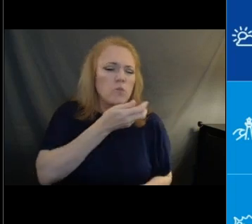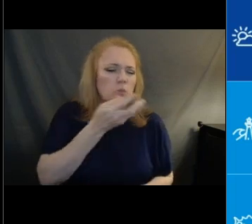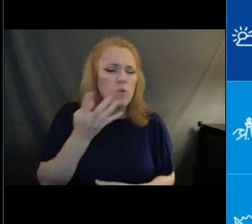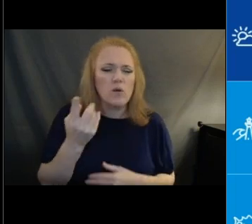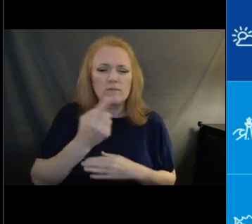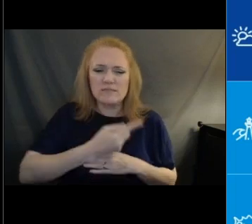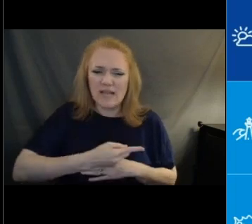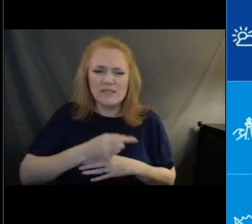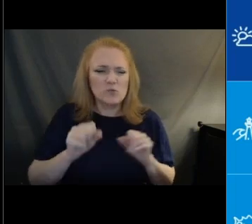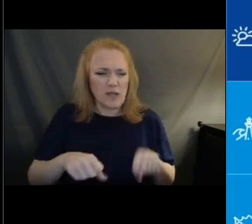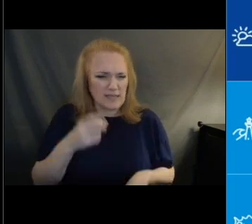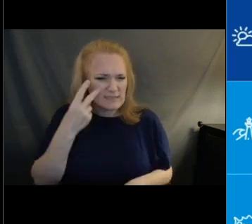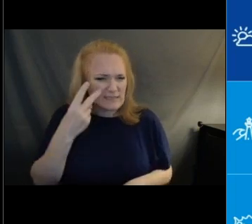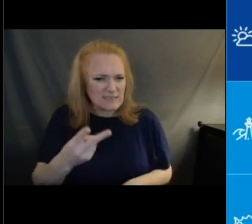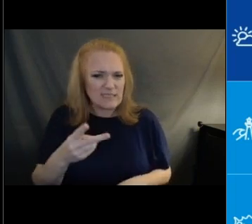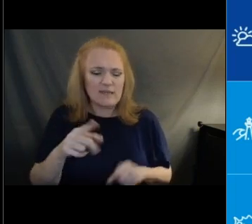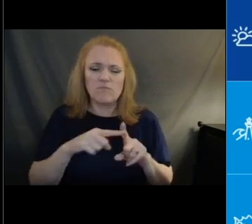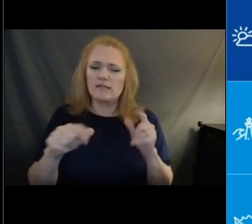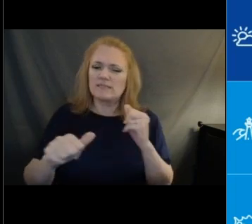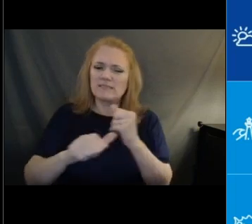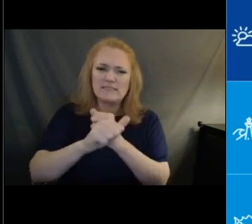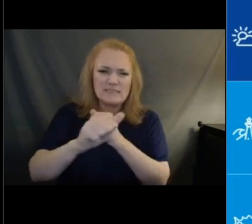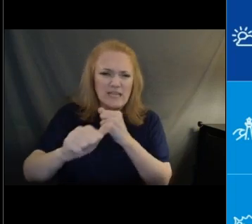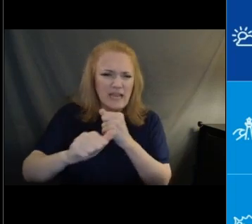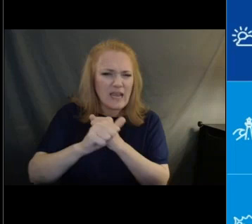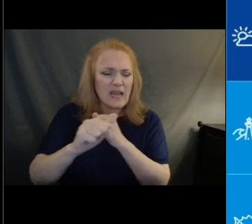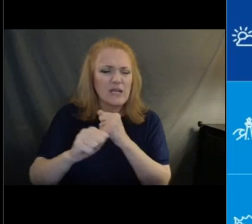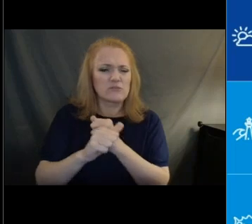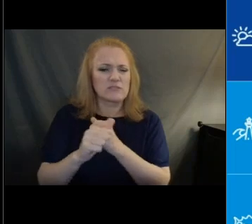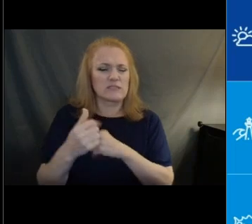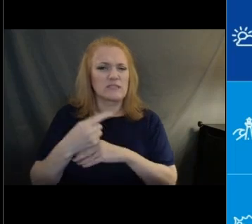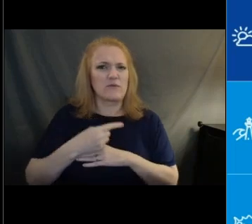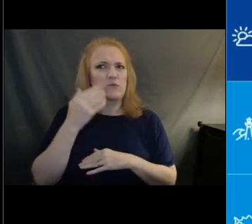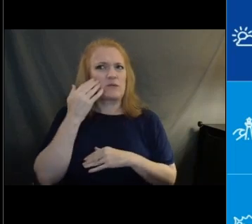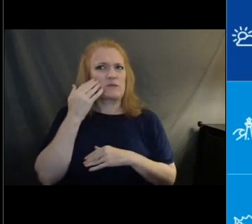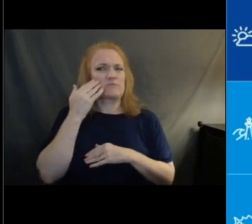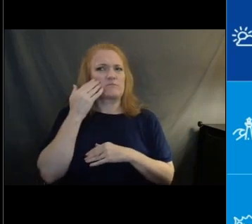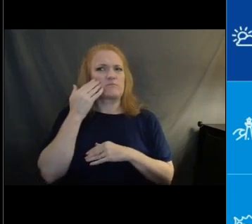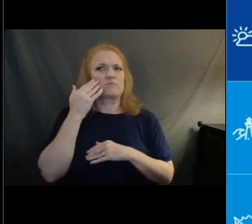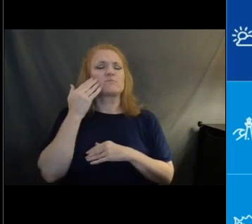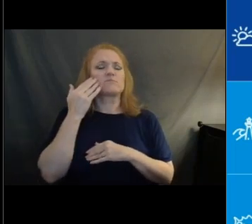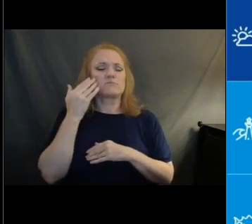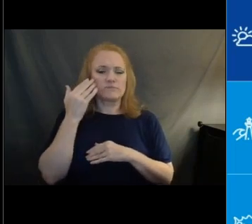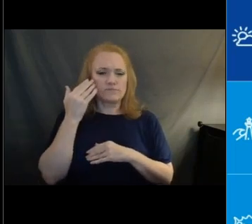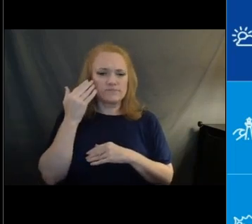but still very dangerous days, days in which you need to take into account the high heat